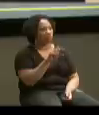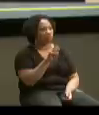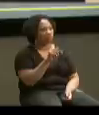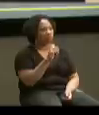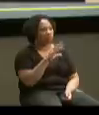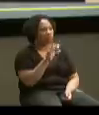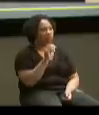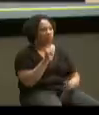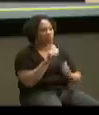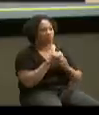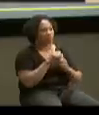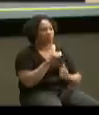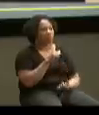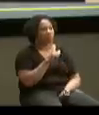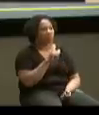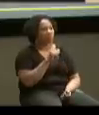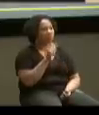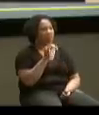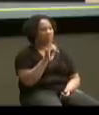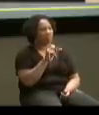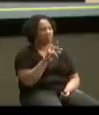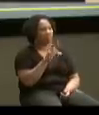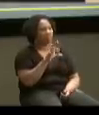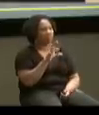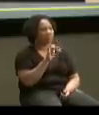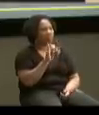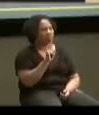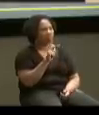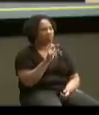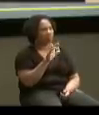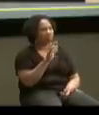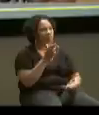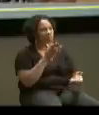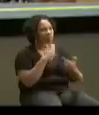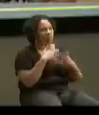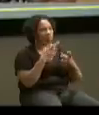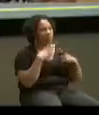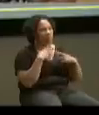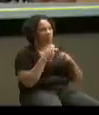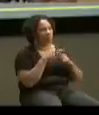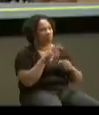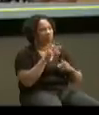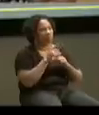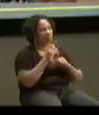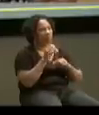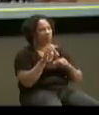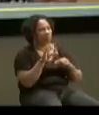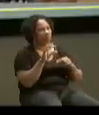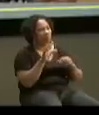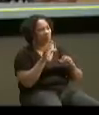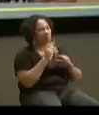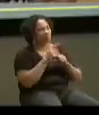MY NAME IS EUGENE TRAPP FROM TRINITY INDUSTRIAL SERVICES. I AM RETIRED FROM THE DEPARTMENT OF DEFENSE AS A CONTRACTING